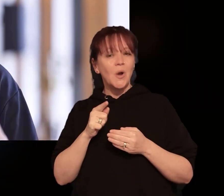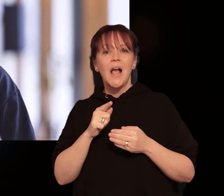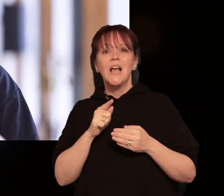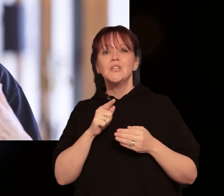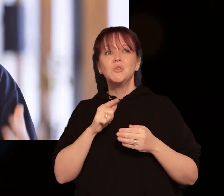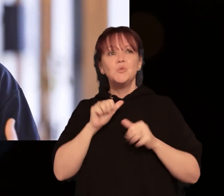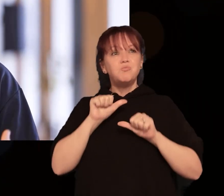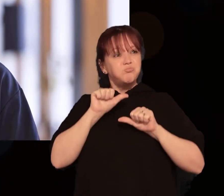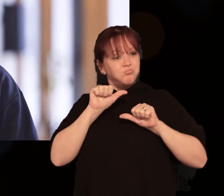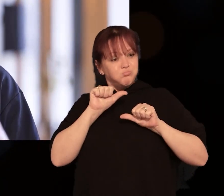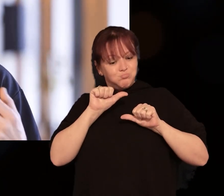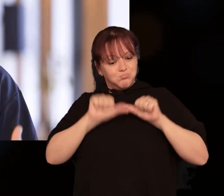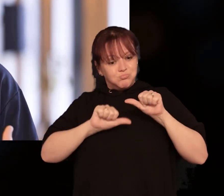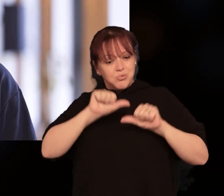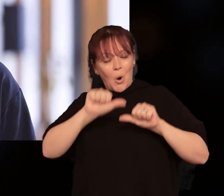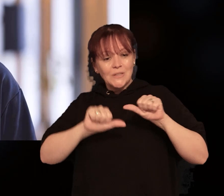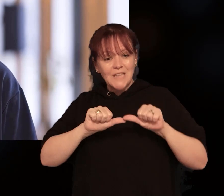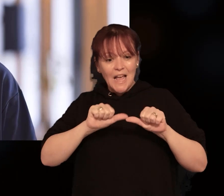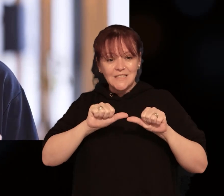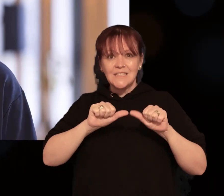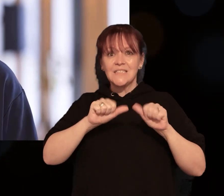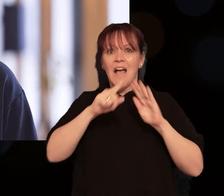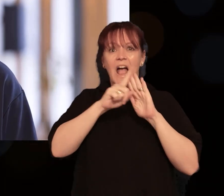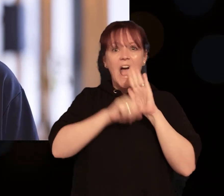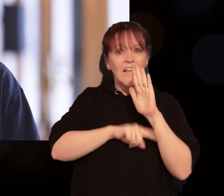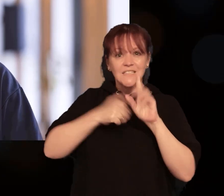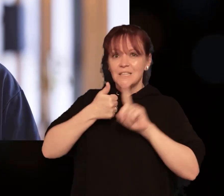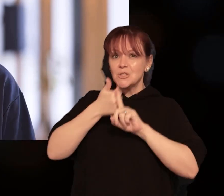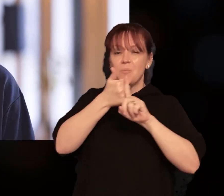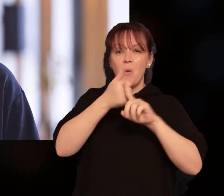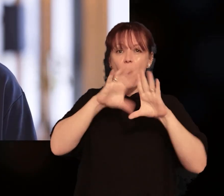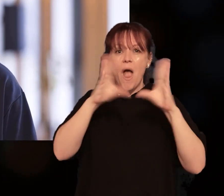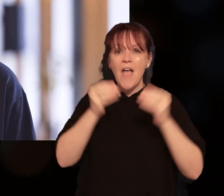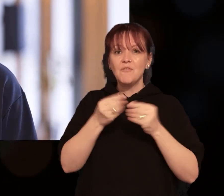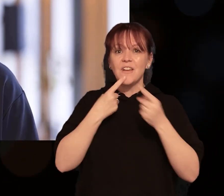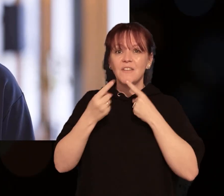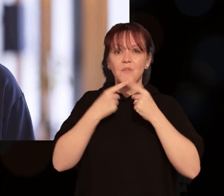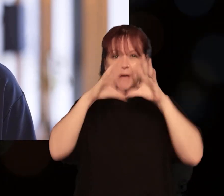all packaged up for others to freely use is truly a wonderful thing.